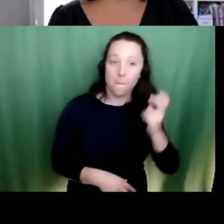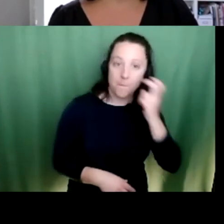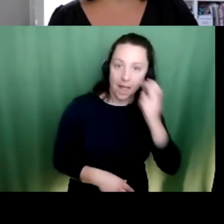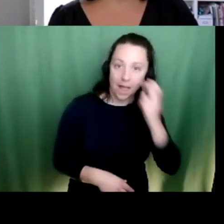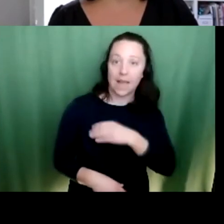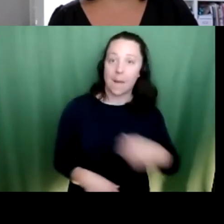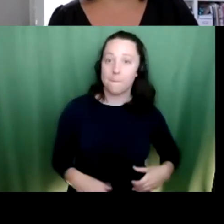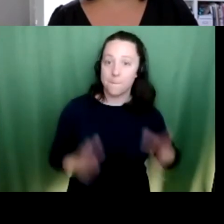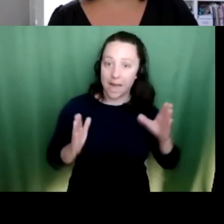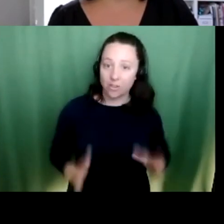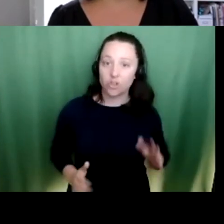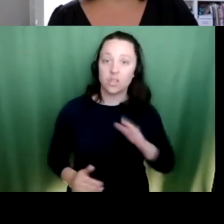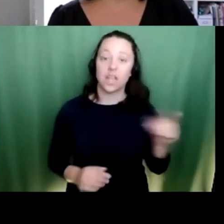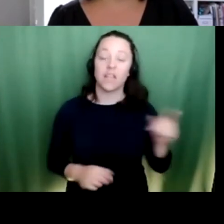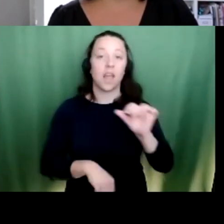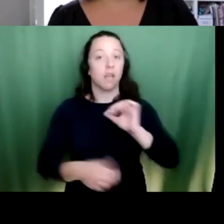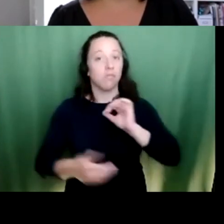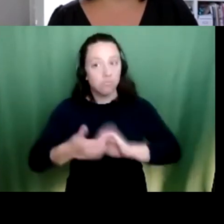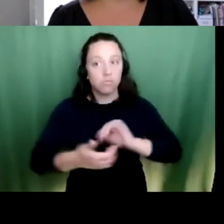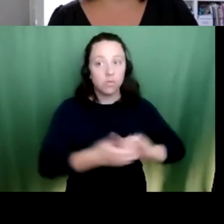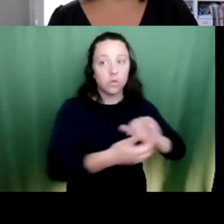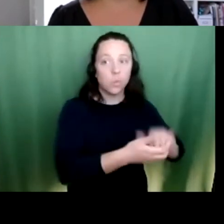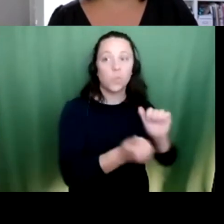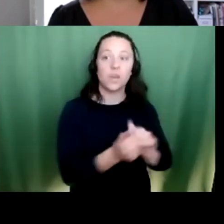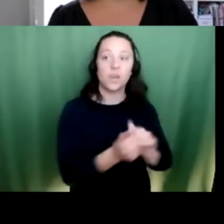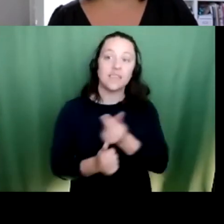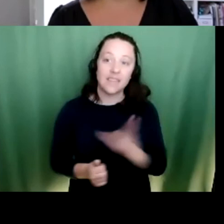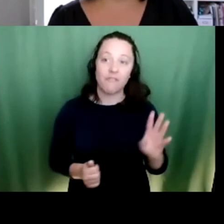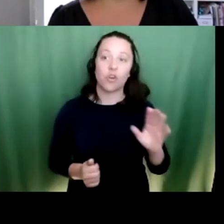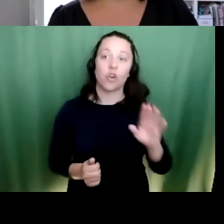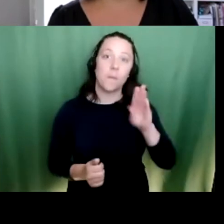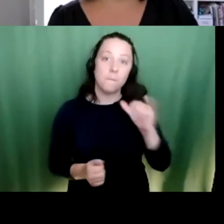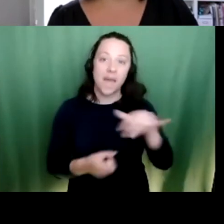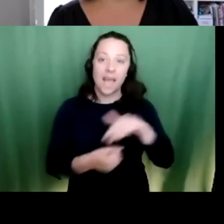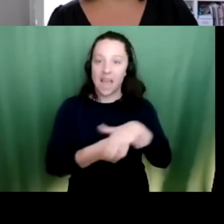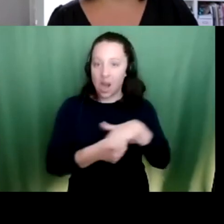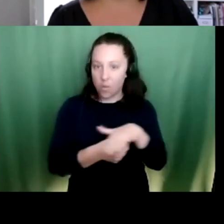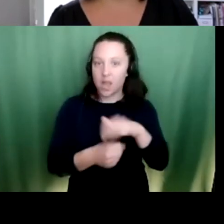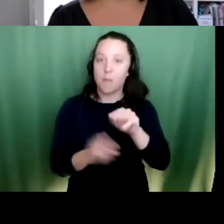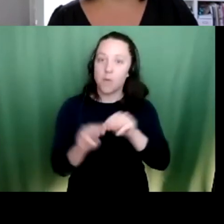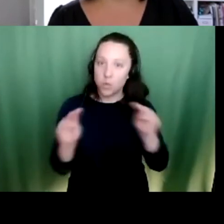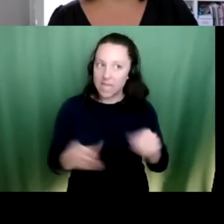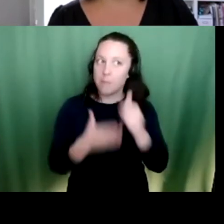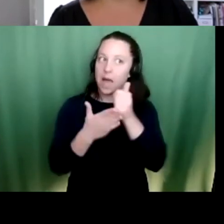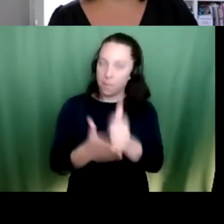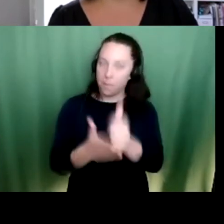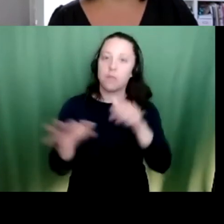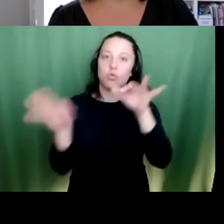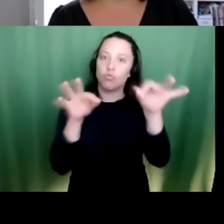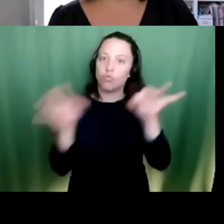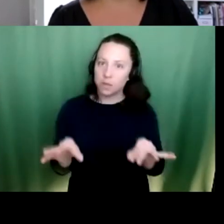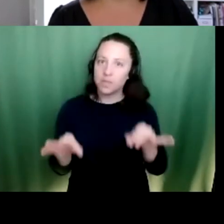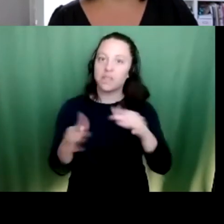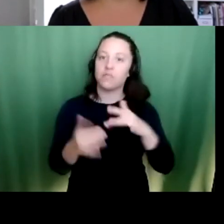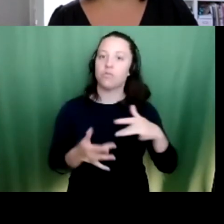Area museums helping them do these highly descriptive tours. They partnered with me,